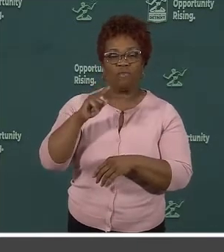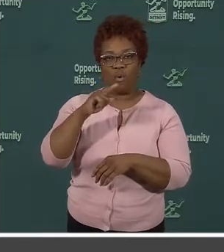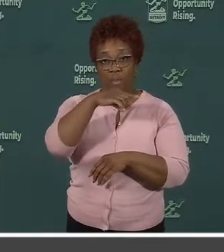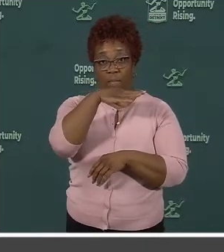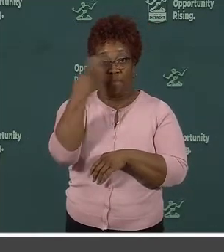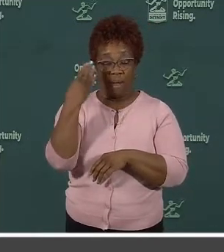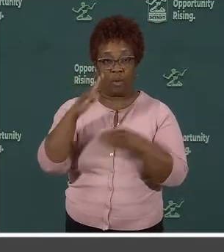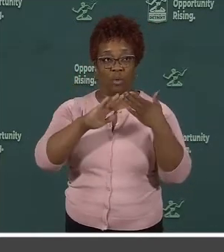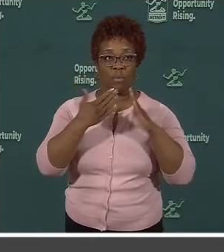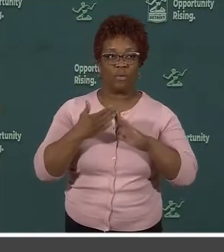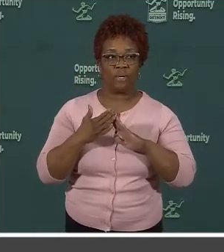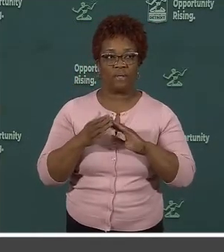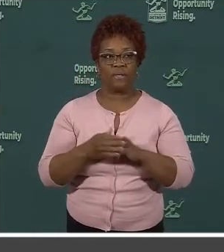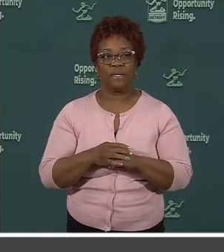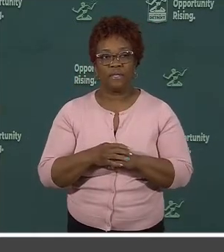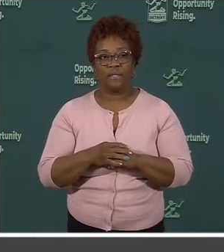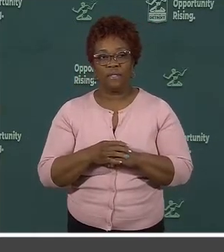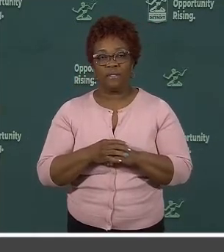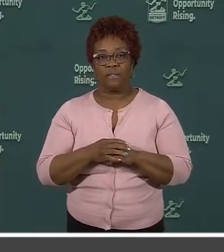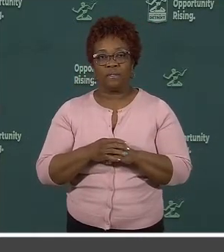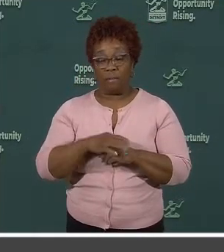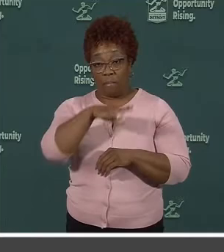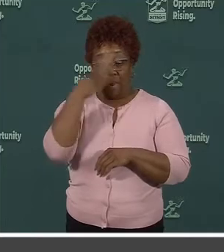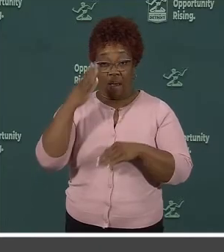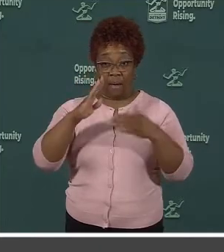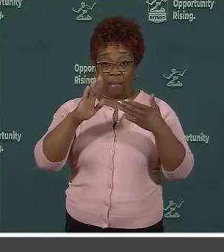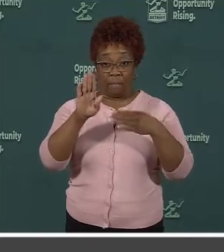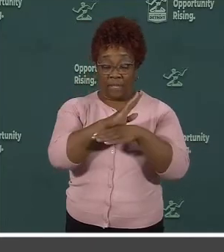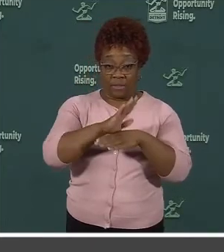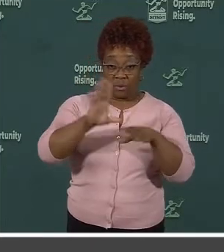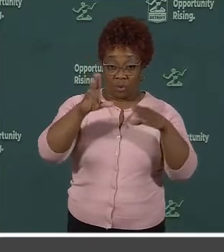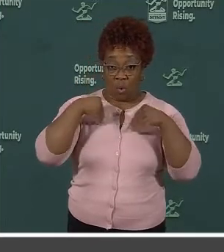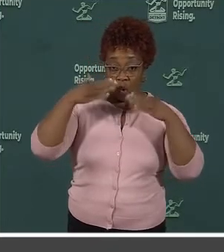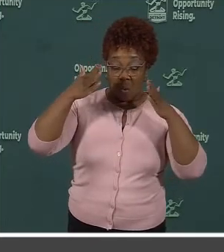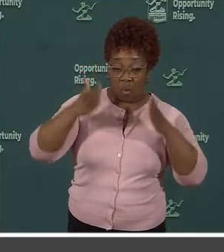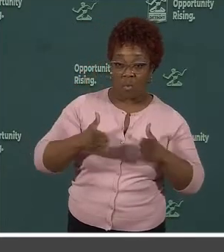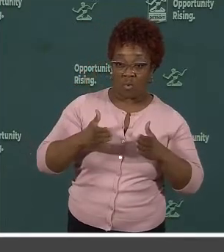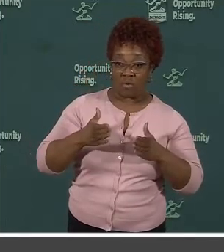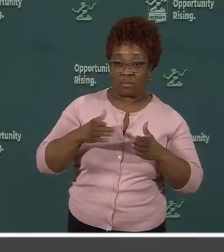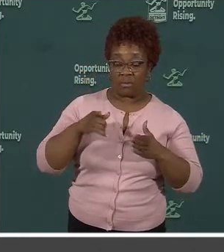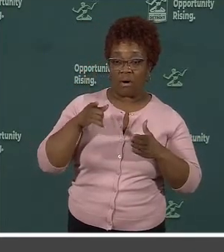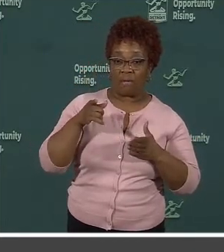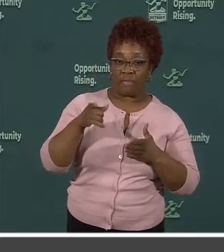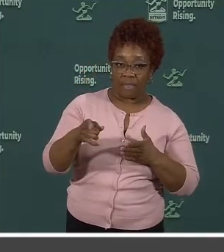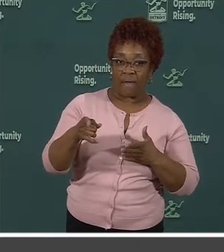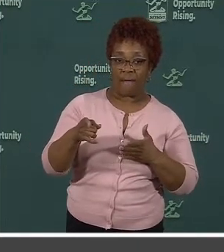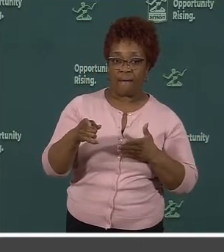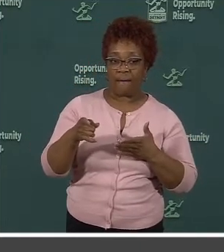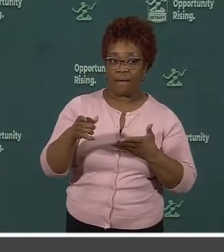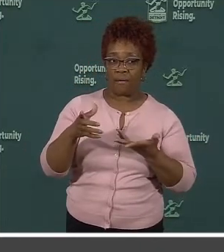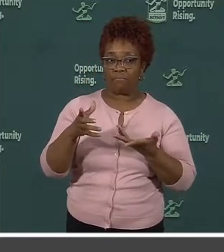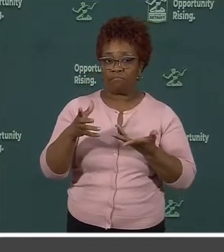ENTREPRENEURS BENEFITING ARE THEY GAINING THEIR SHARE OF DETROIT'S RECOVERY AND IF YOU